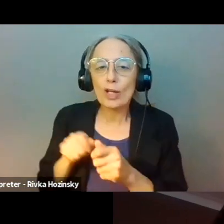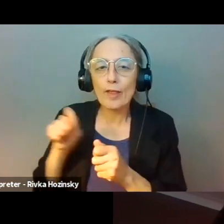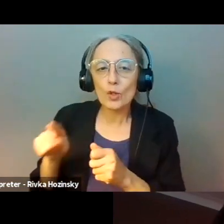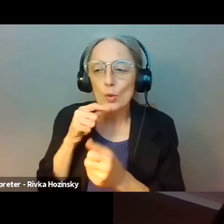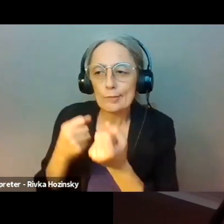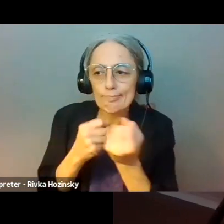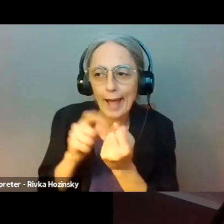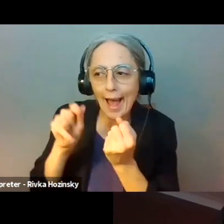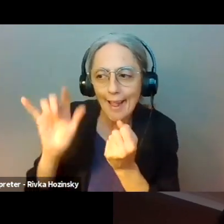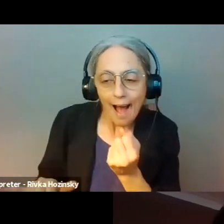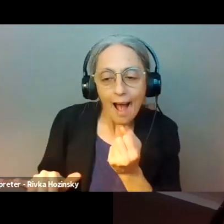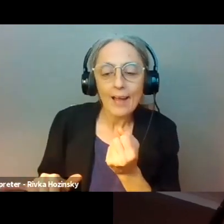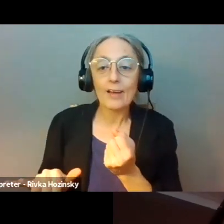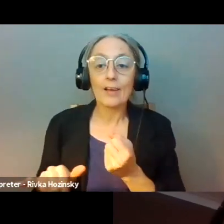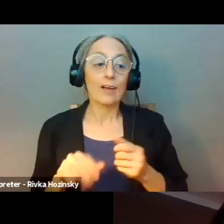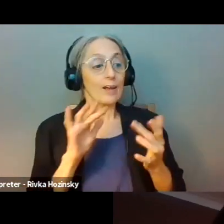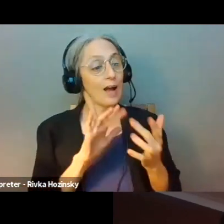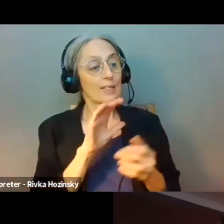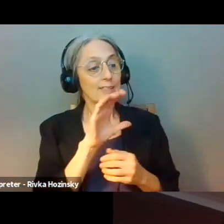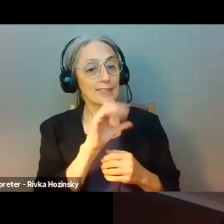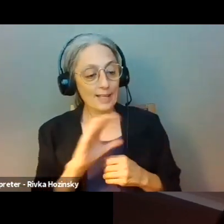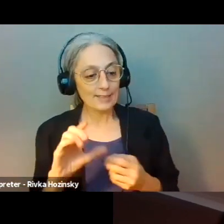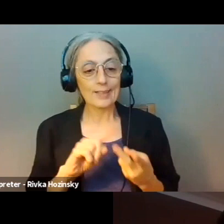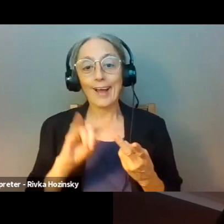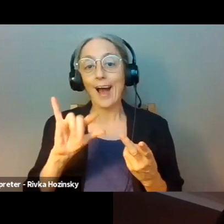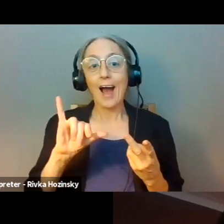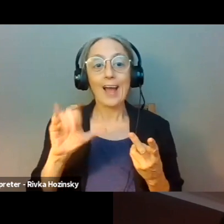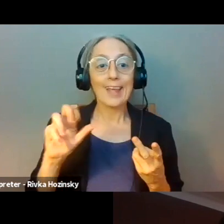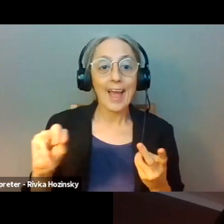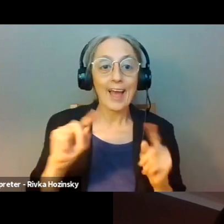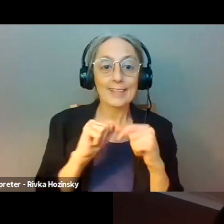CCAC or the ICAN team, connecting with folks who have resources